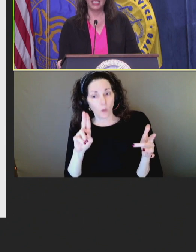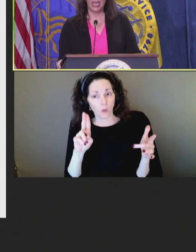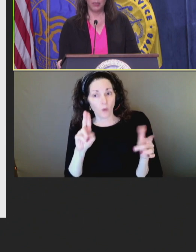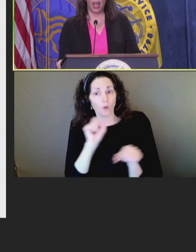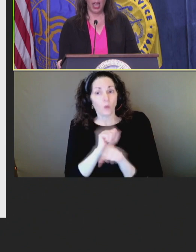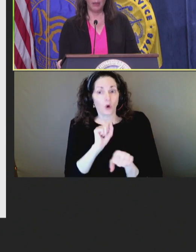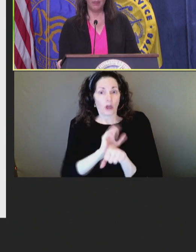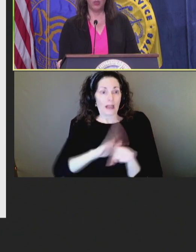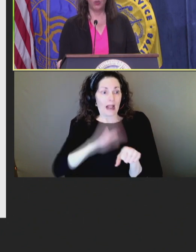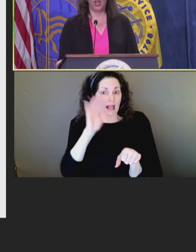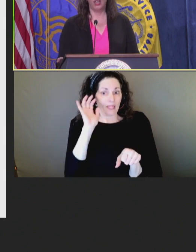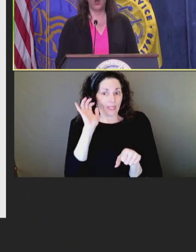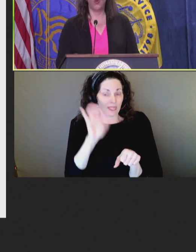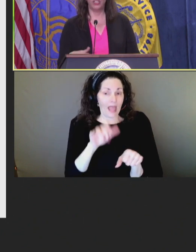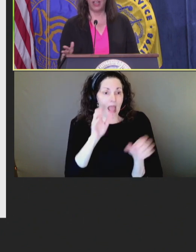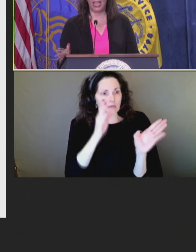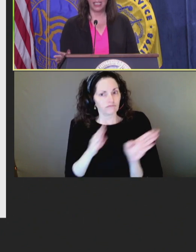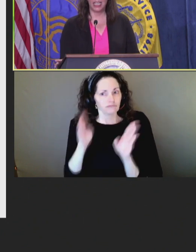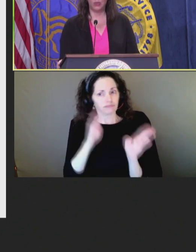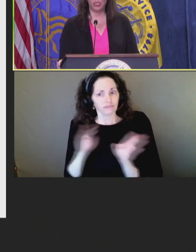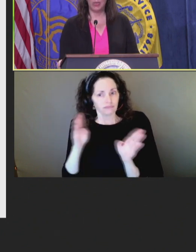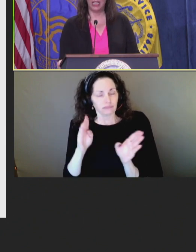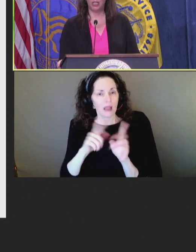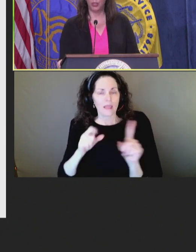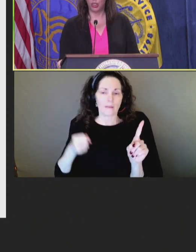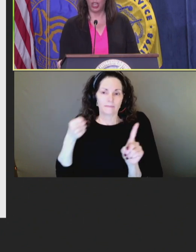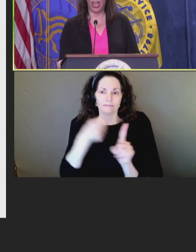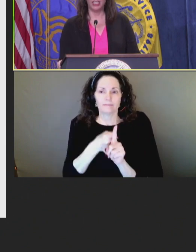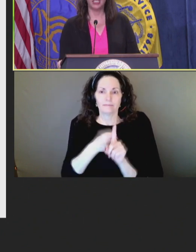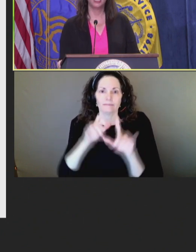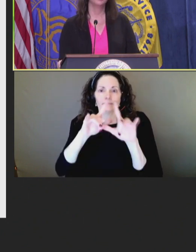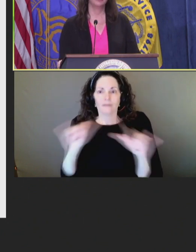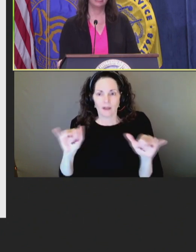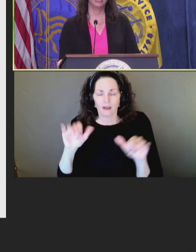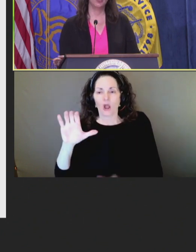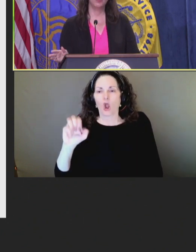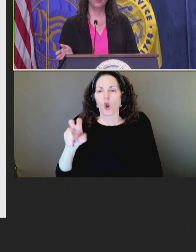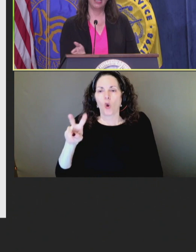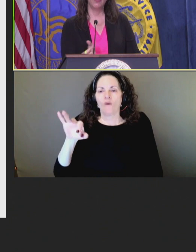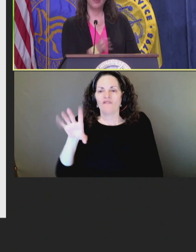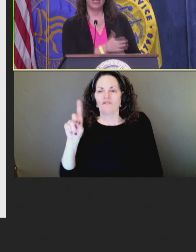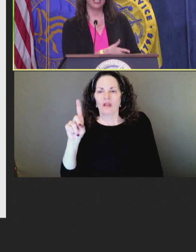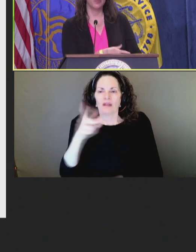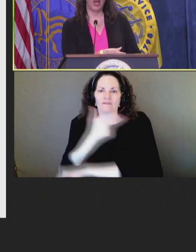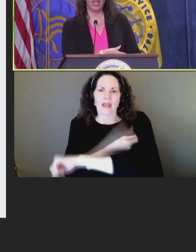same time, COVID vaccine was being commercialized. Meaning it was moving from being supplied by